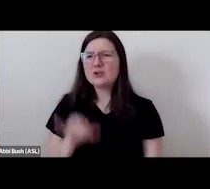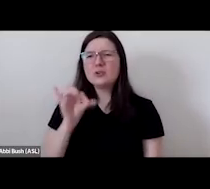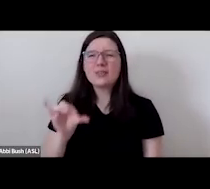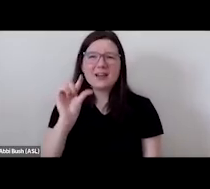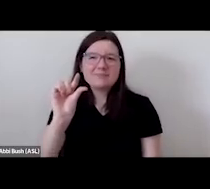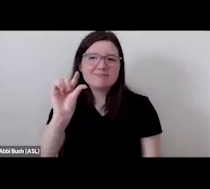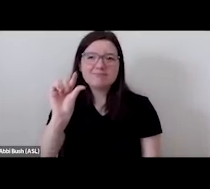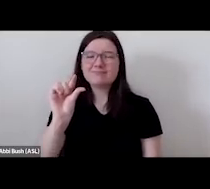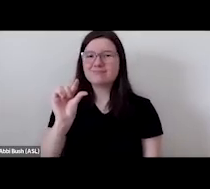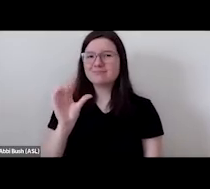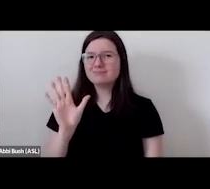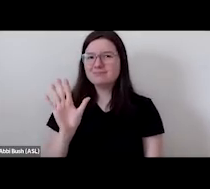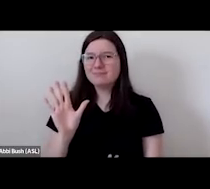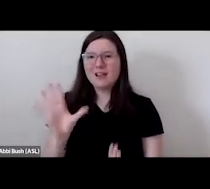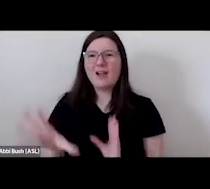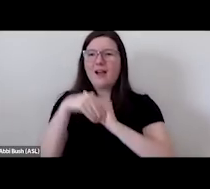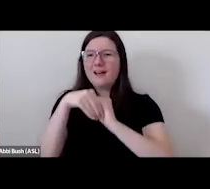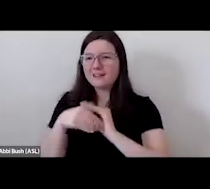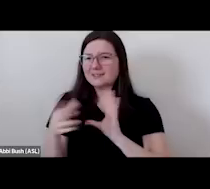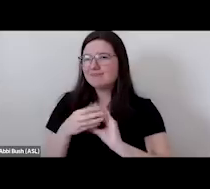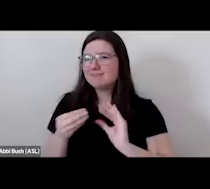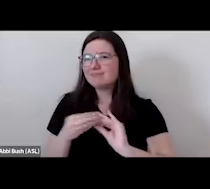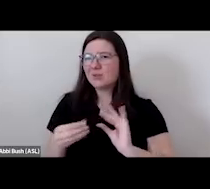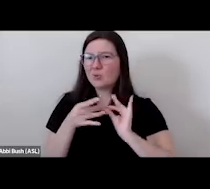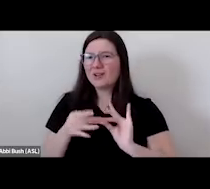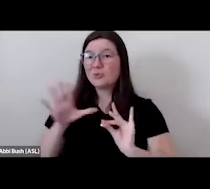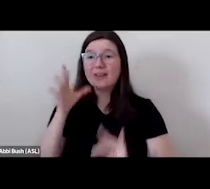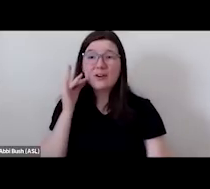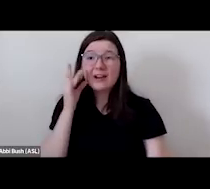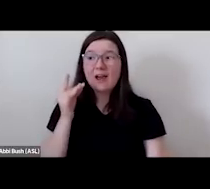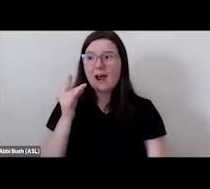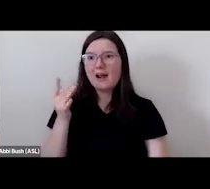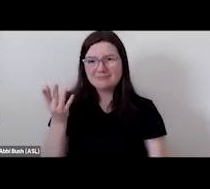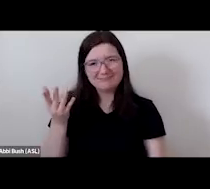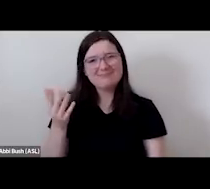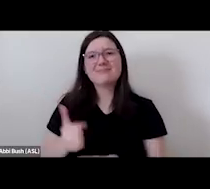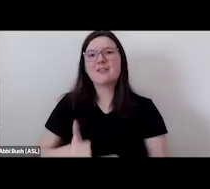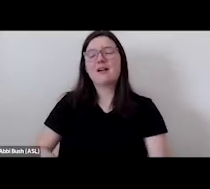on the relationship you already have established when going into clinical services makes a world of a difference.